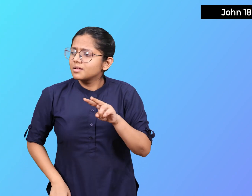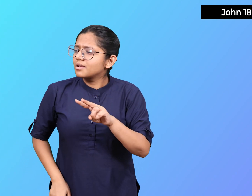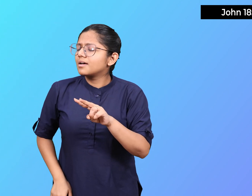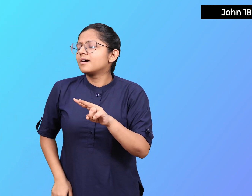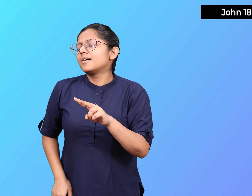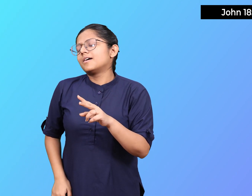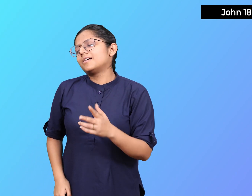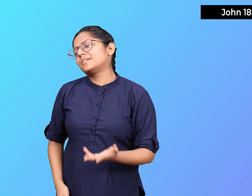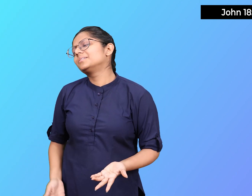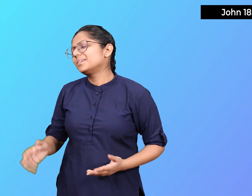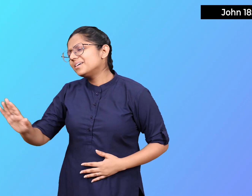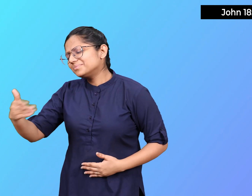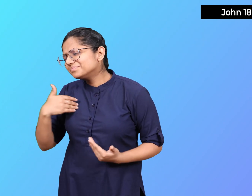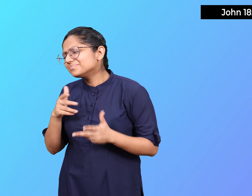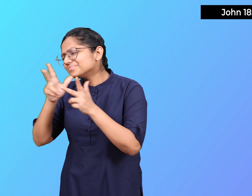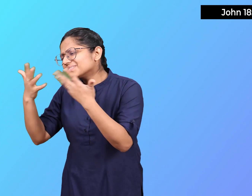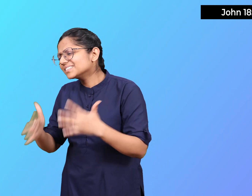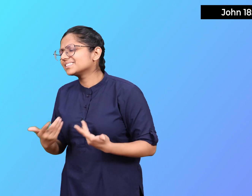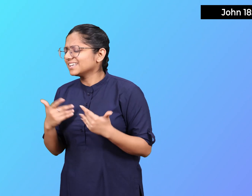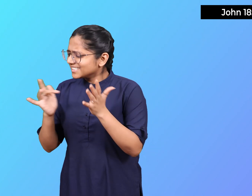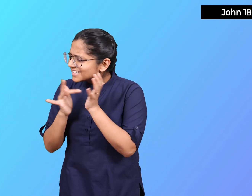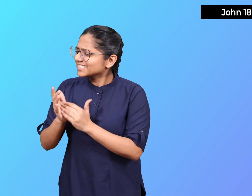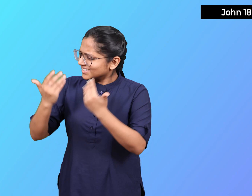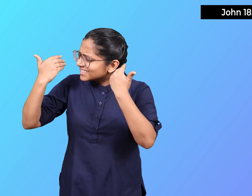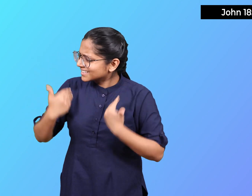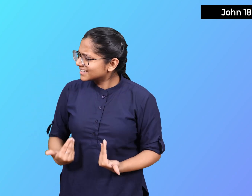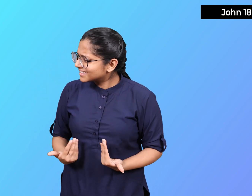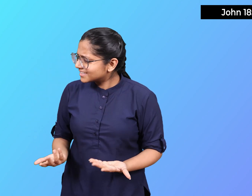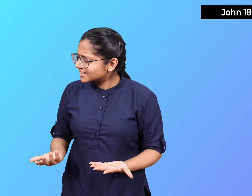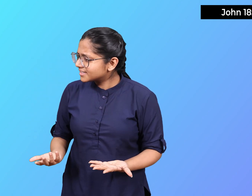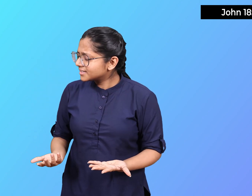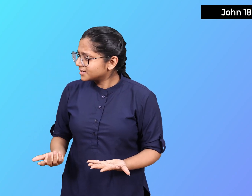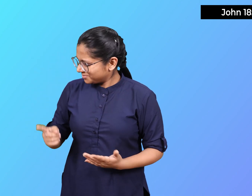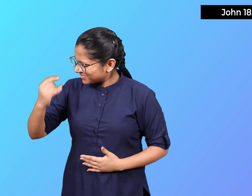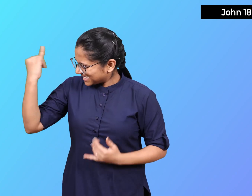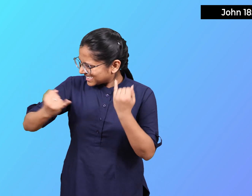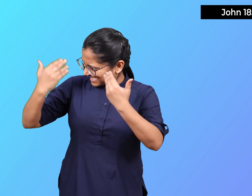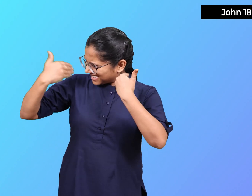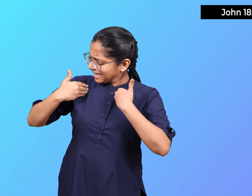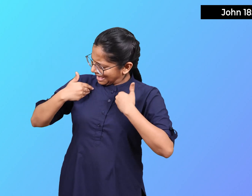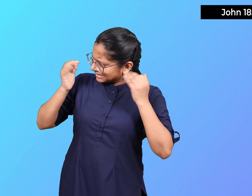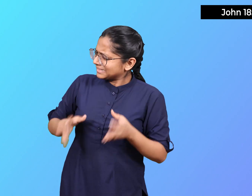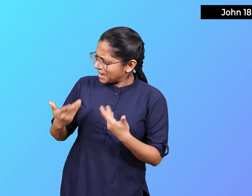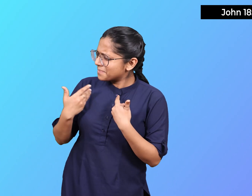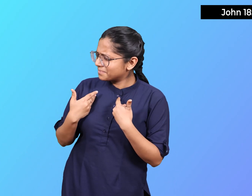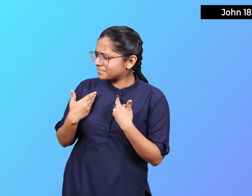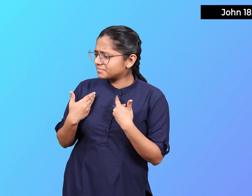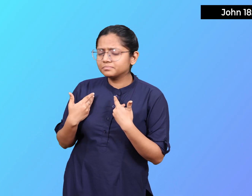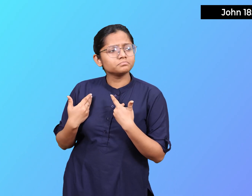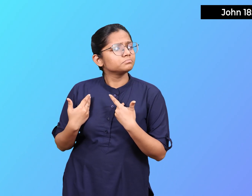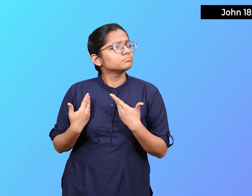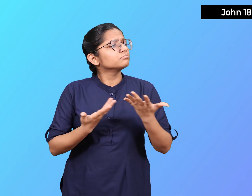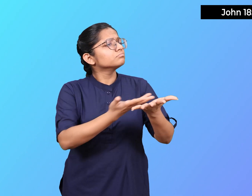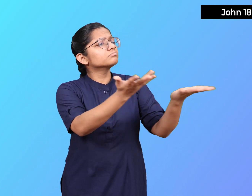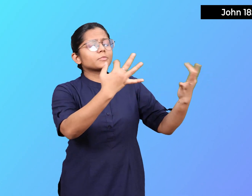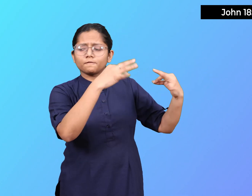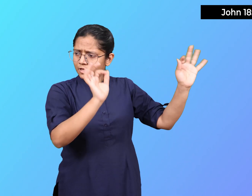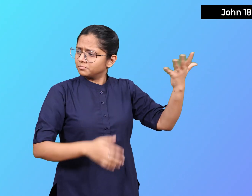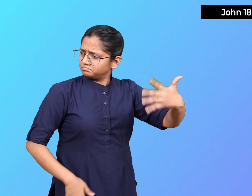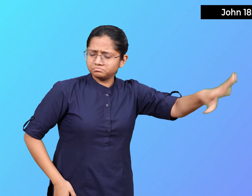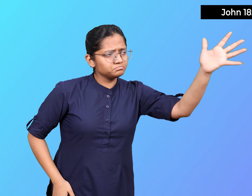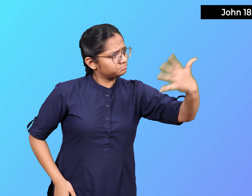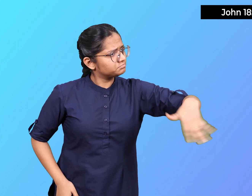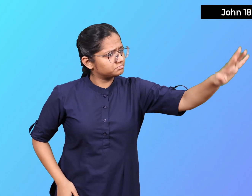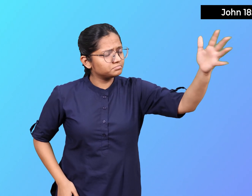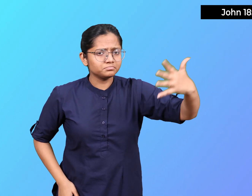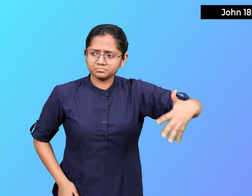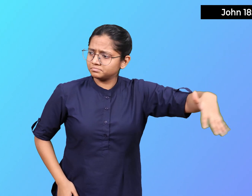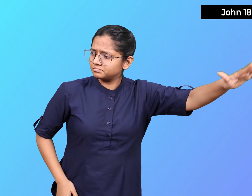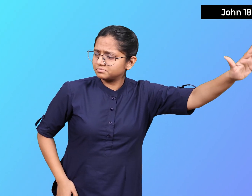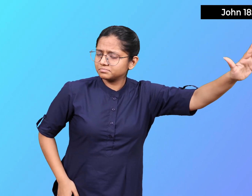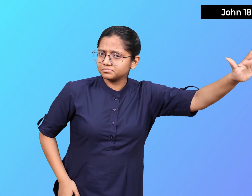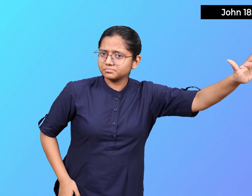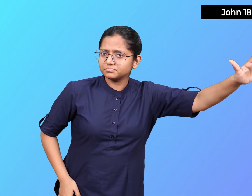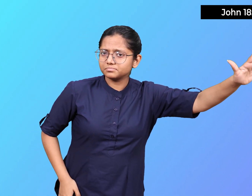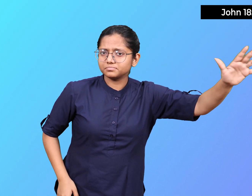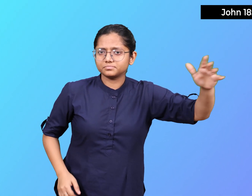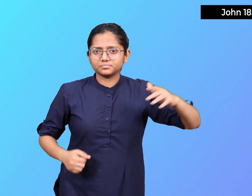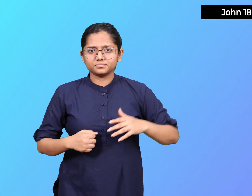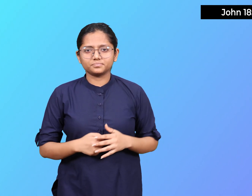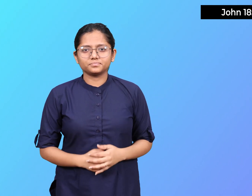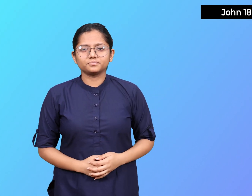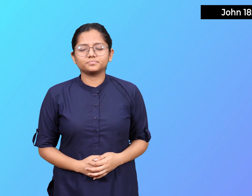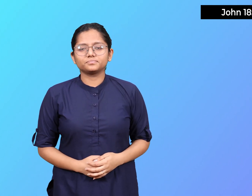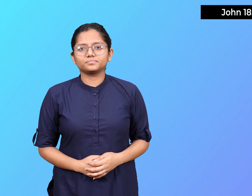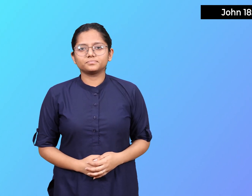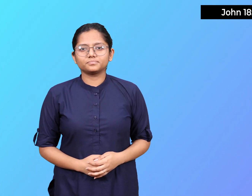Jesus said, “I told you that I am Jesus. So if you are looking for me, let these other men go free.”